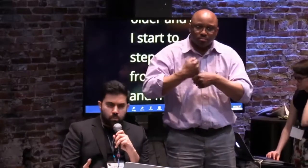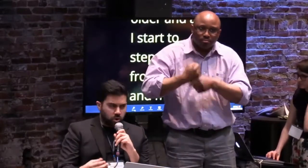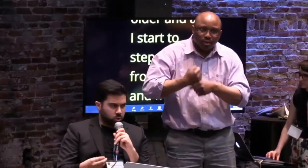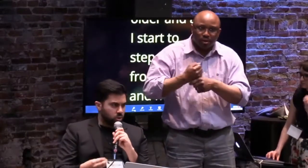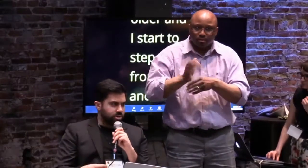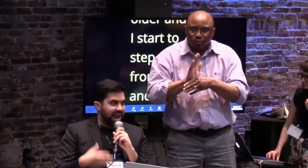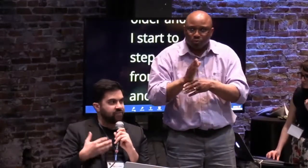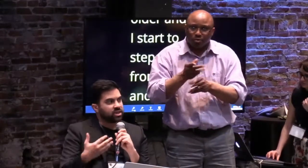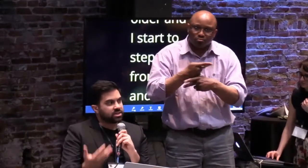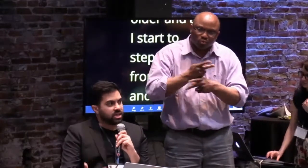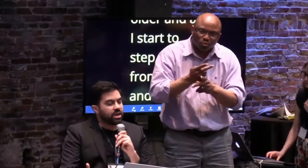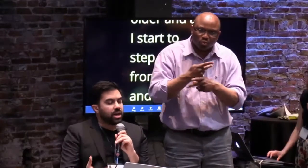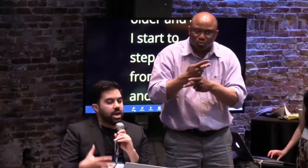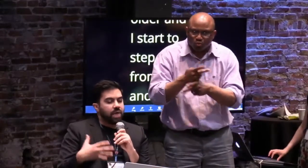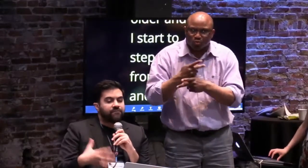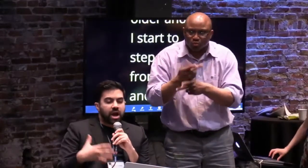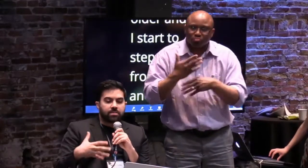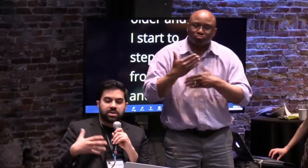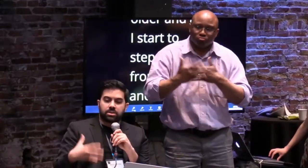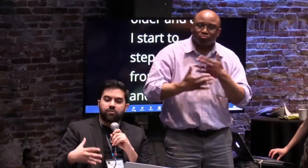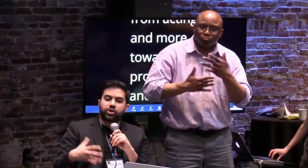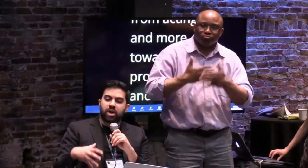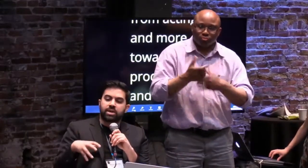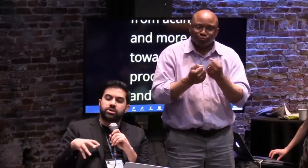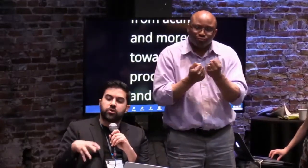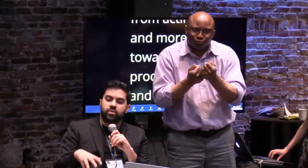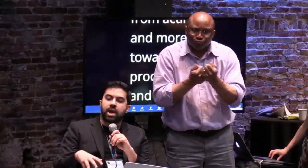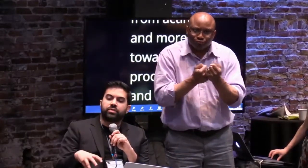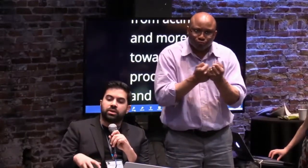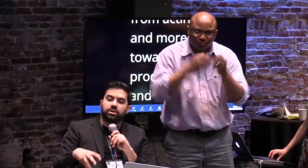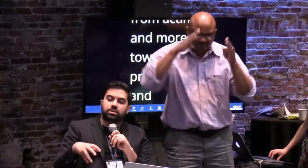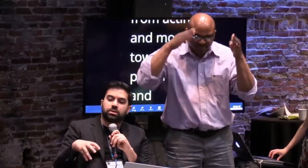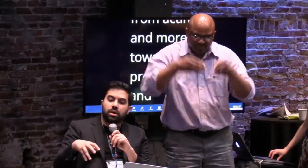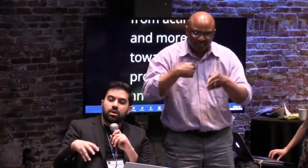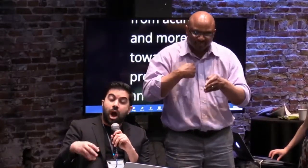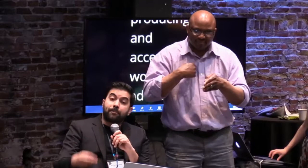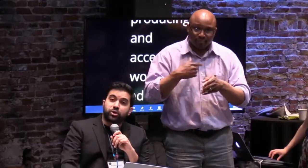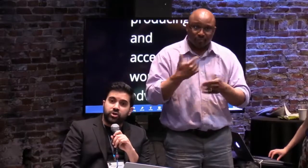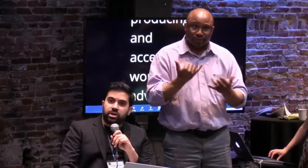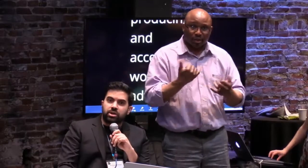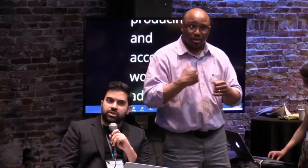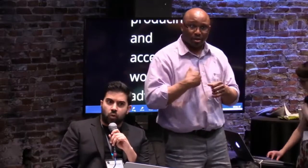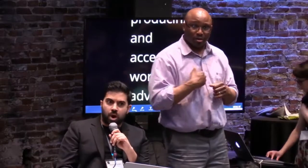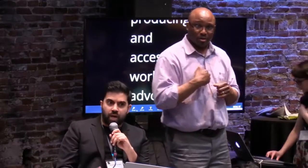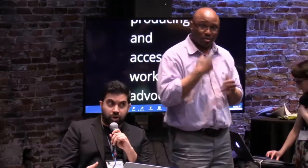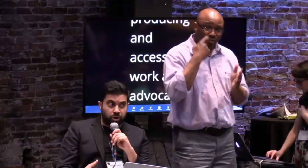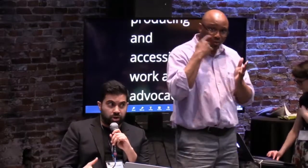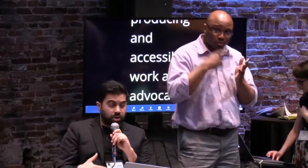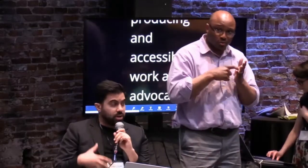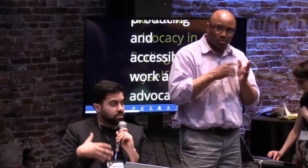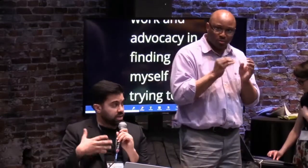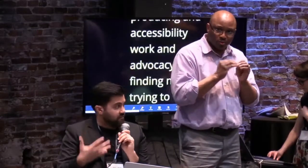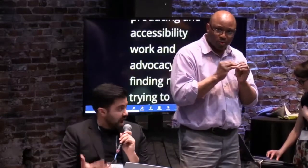more towards advocacy and finding myself trying to create these opportunities for other deaf actors,